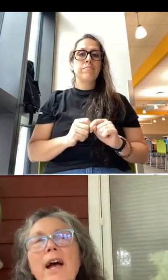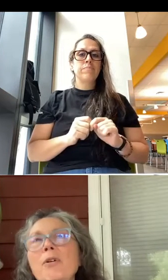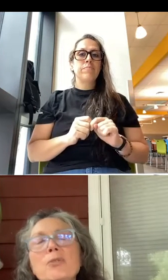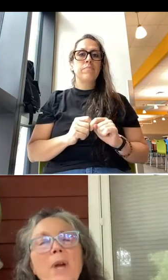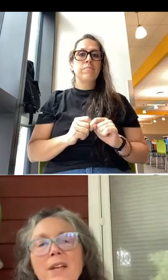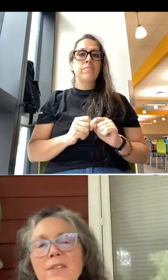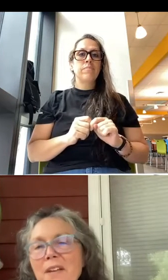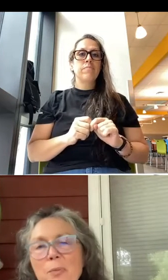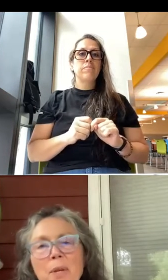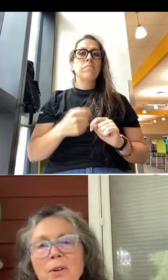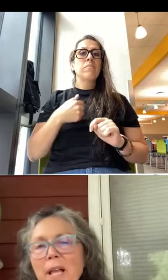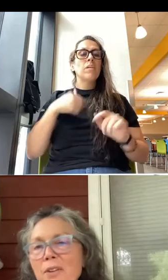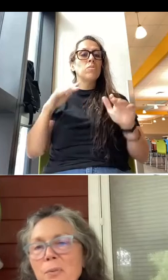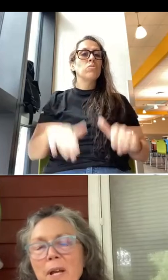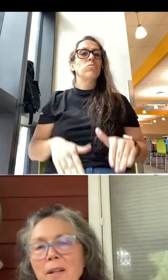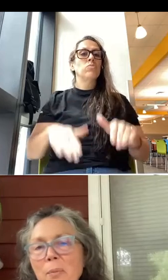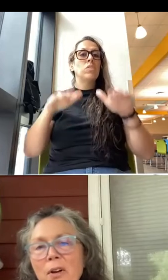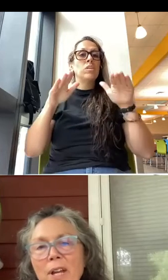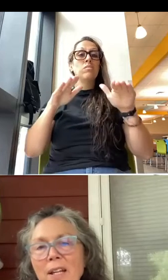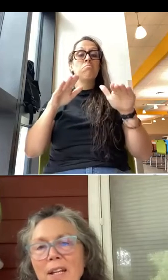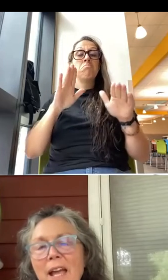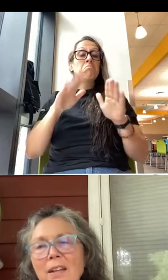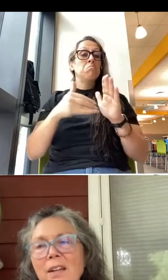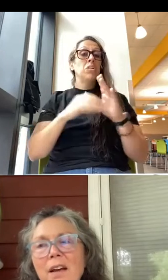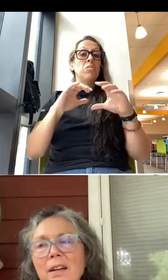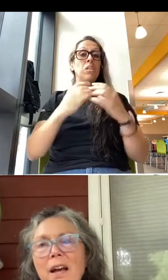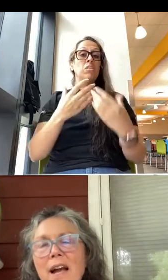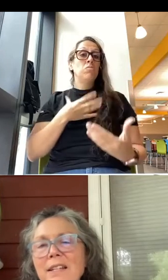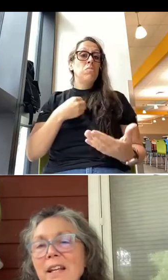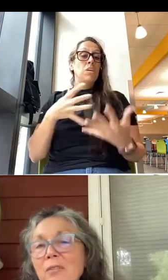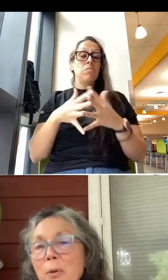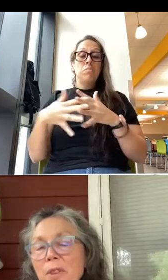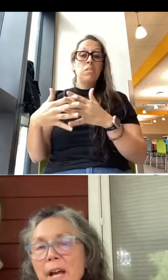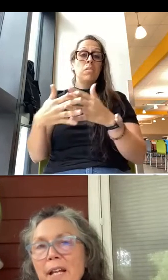I was raised as a middle-class white American and I identify with that,